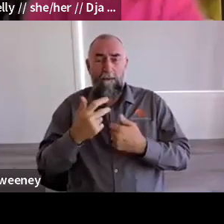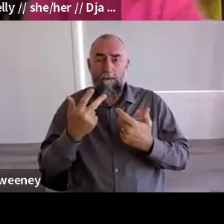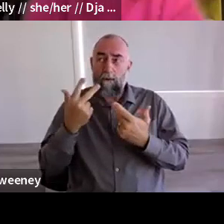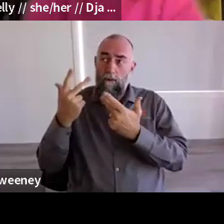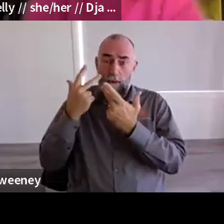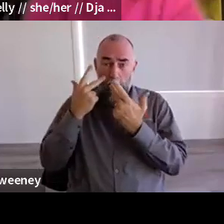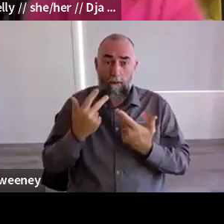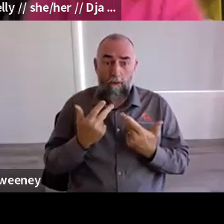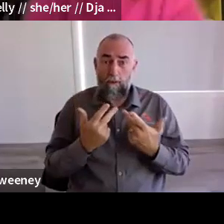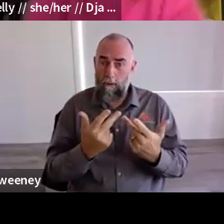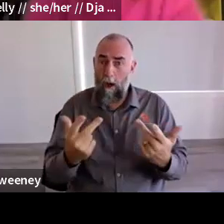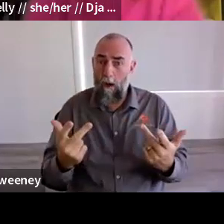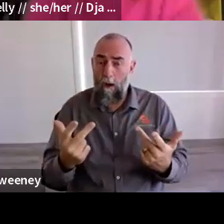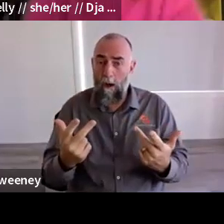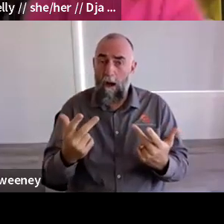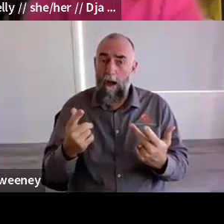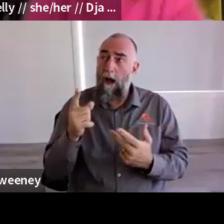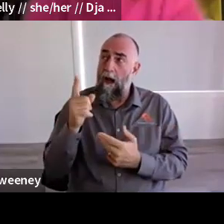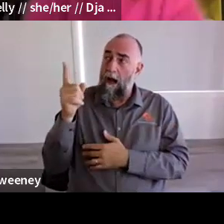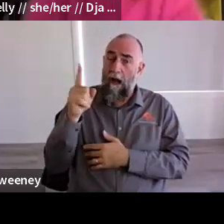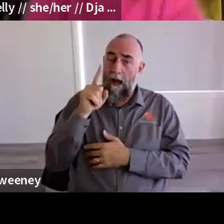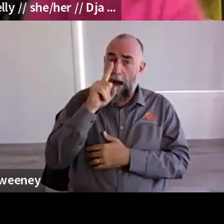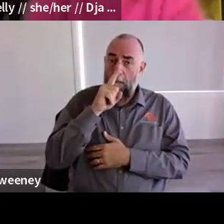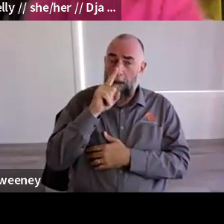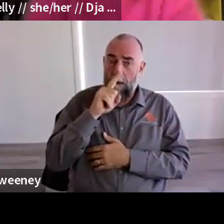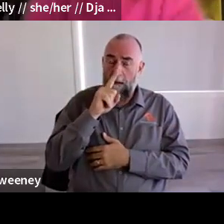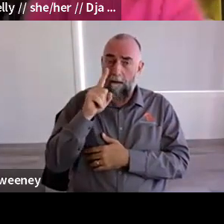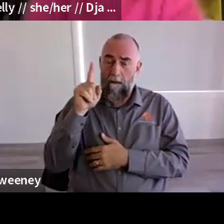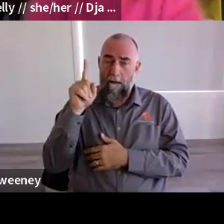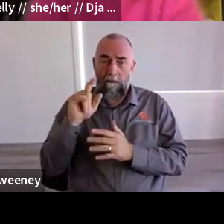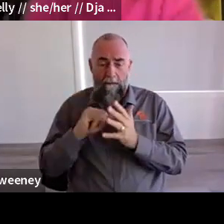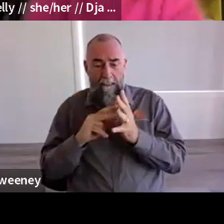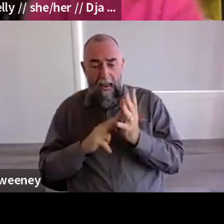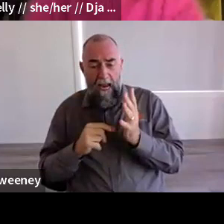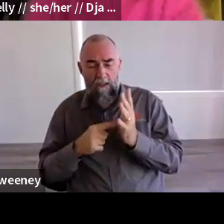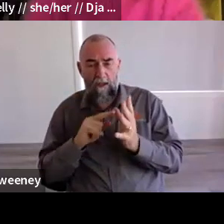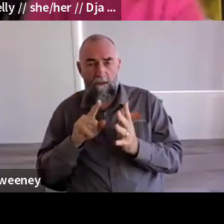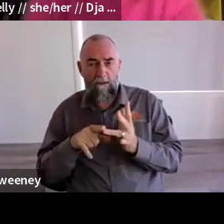all. It's not really achieving anything. It's sort of still at a